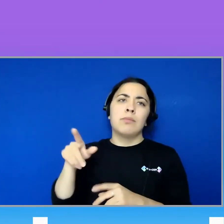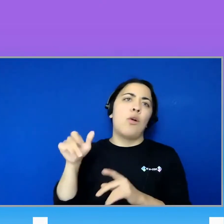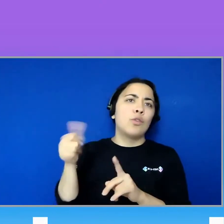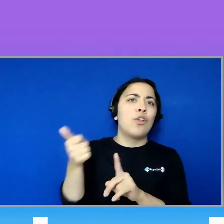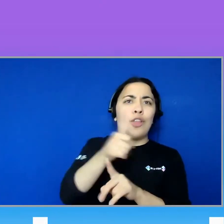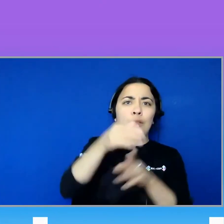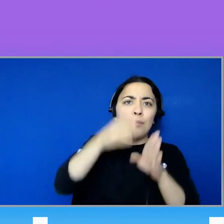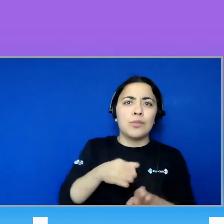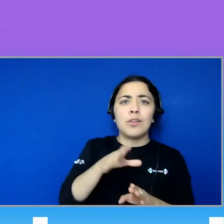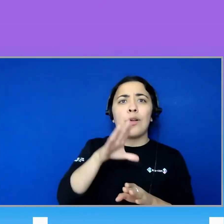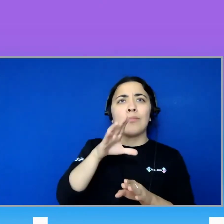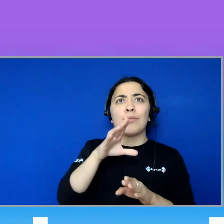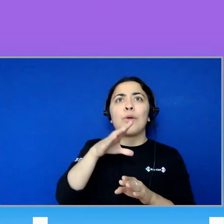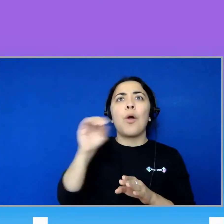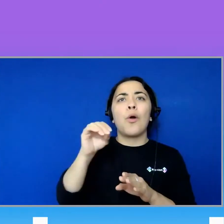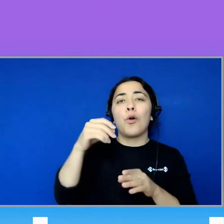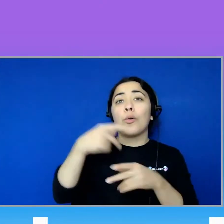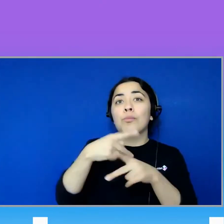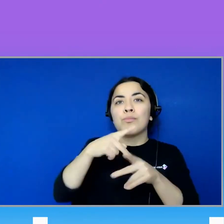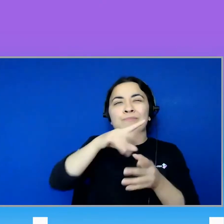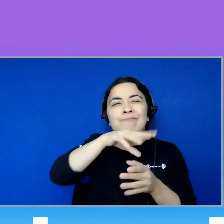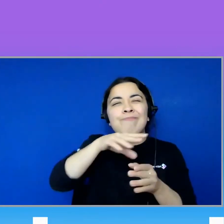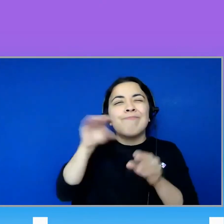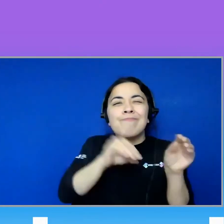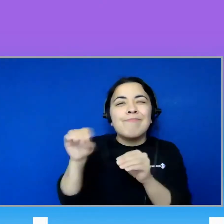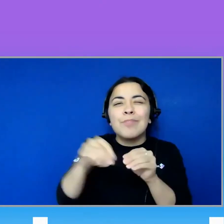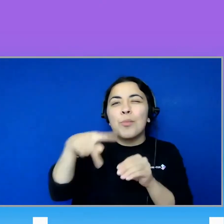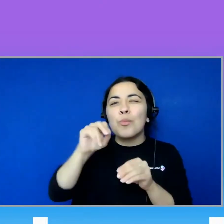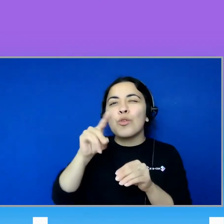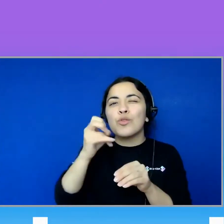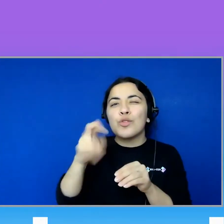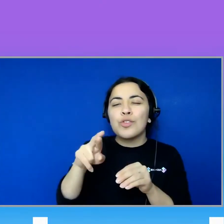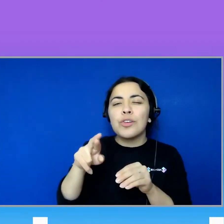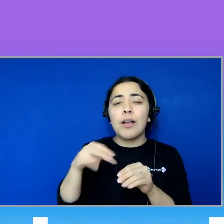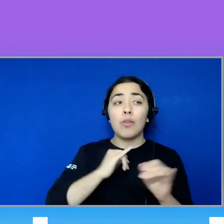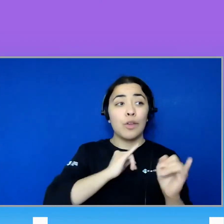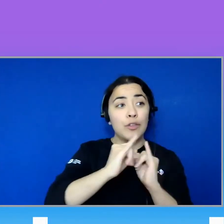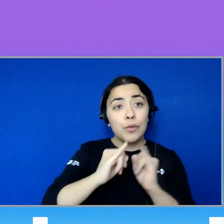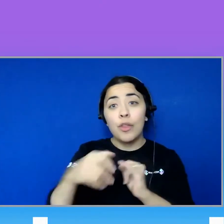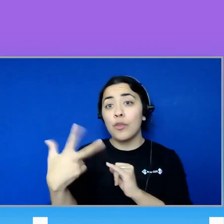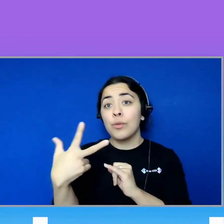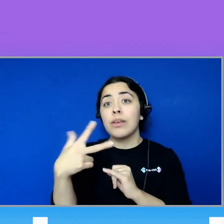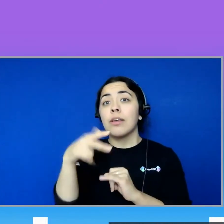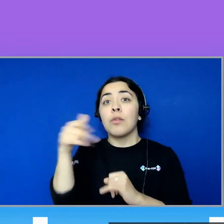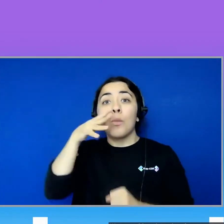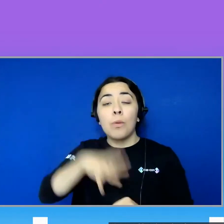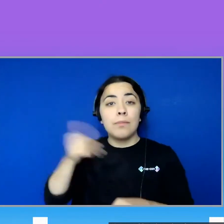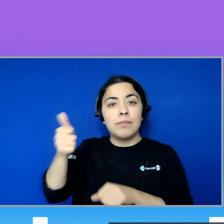we were able to interview three, among many others, three women